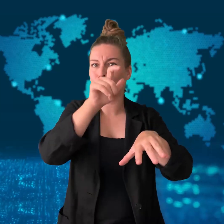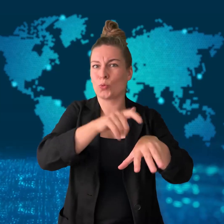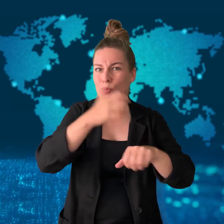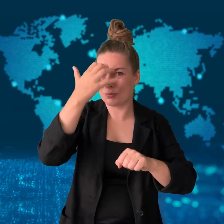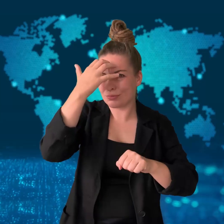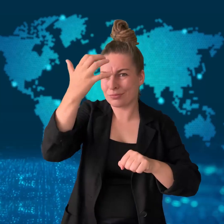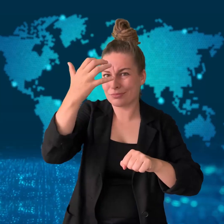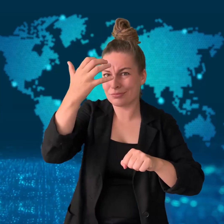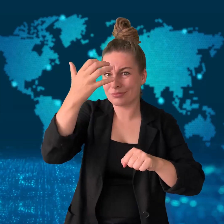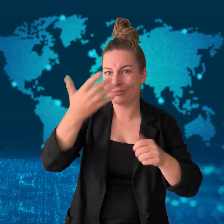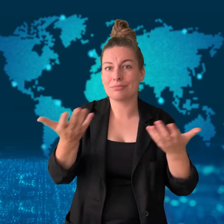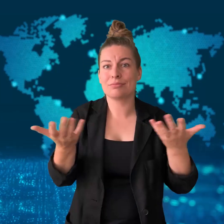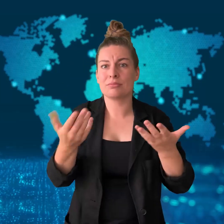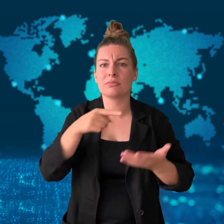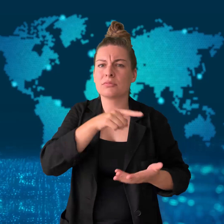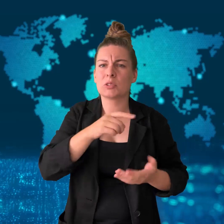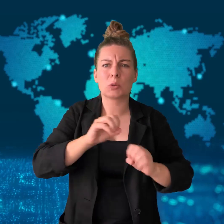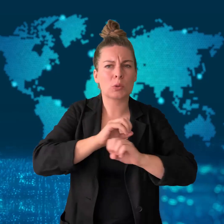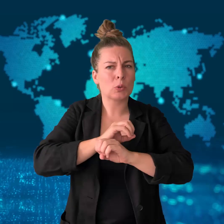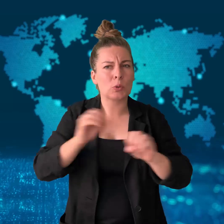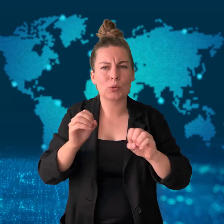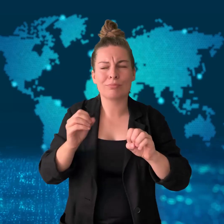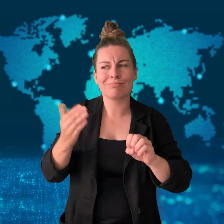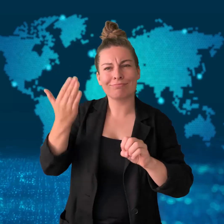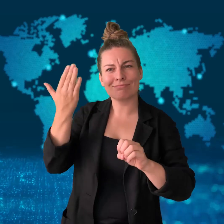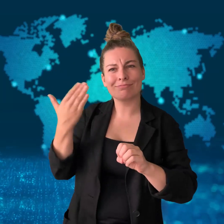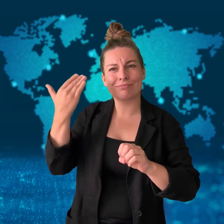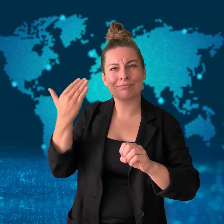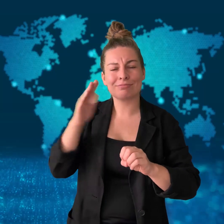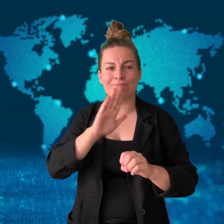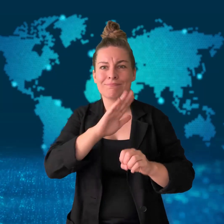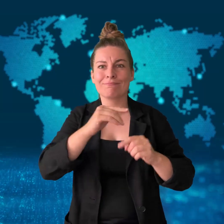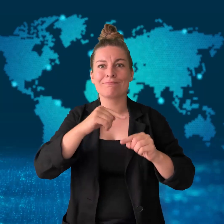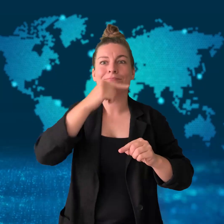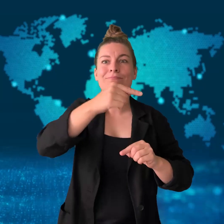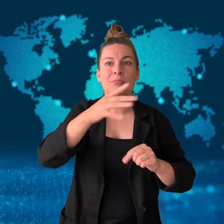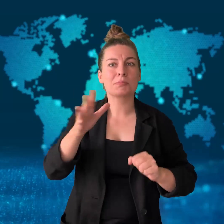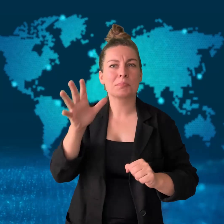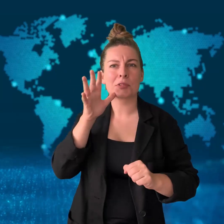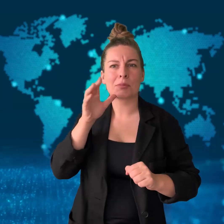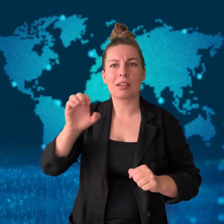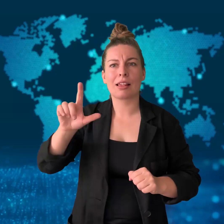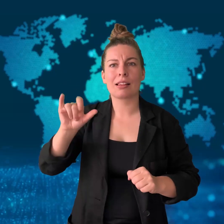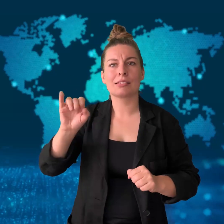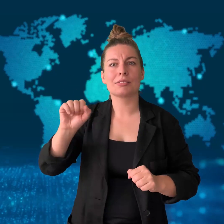He has promised that the Republic will continue to